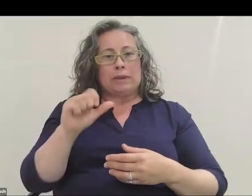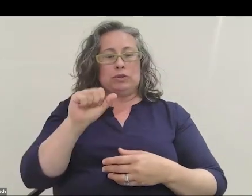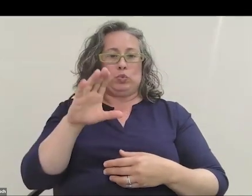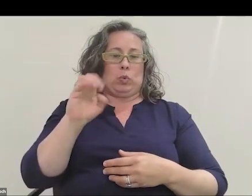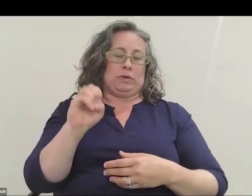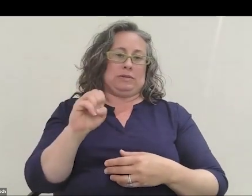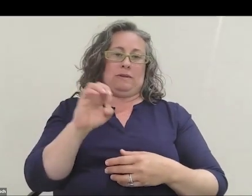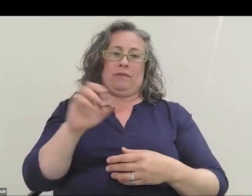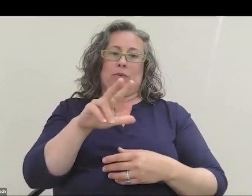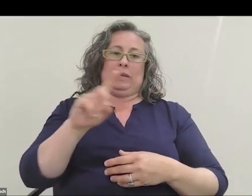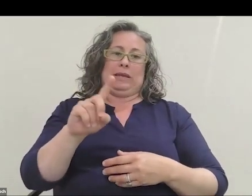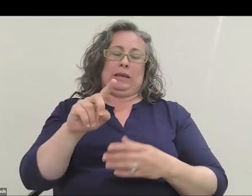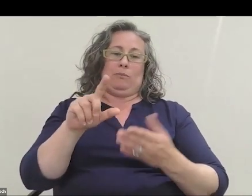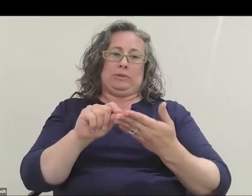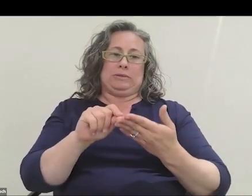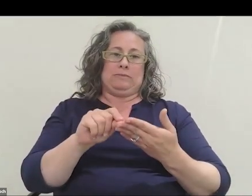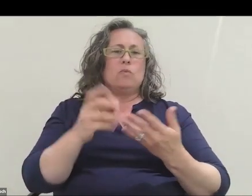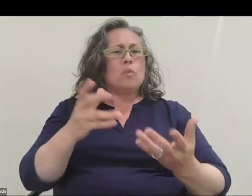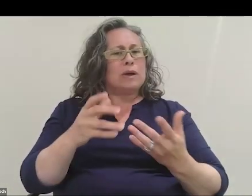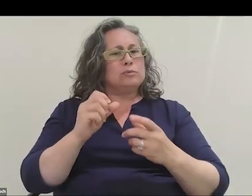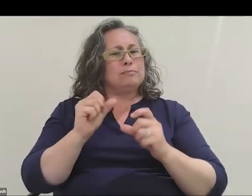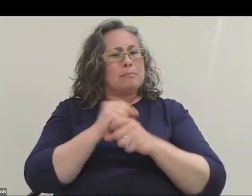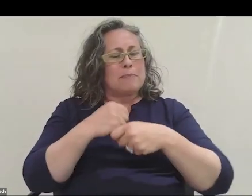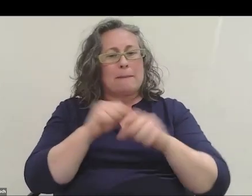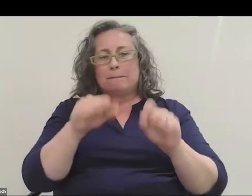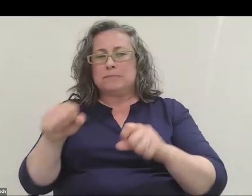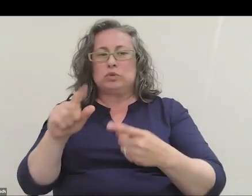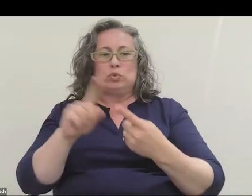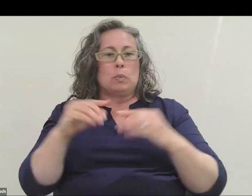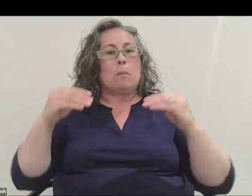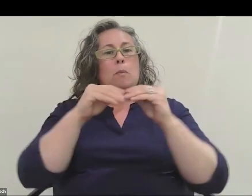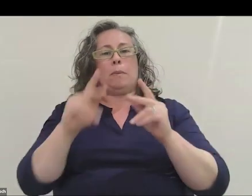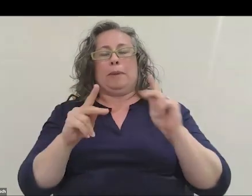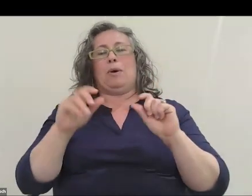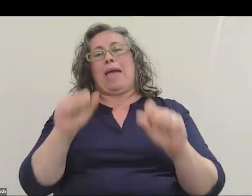We really want to now enable more people across the globe to be able to print so that way people